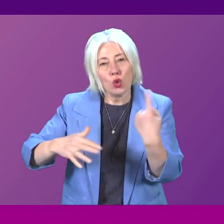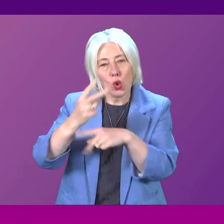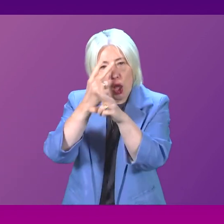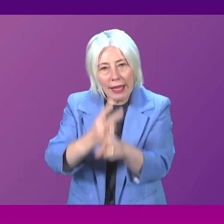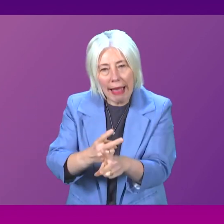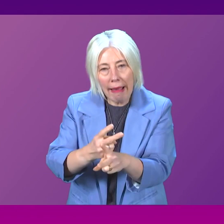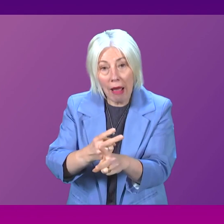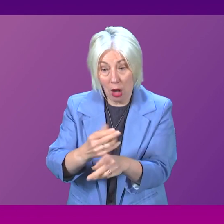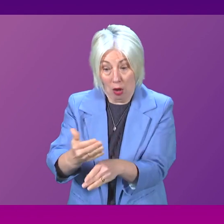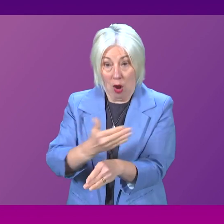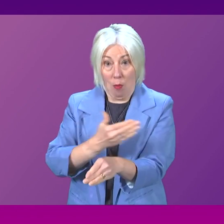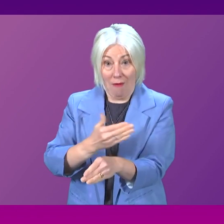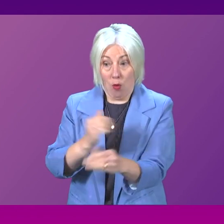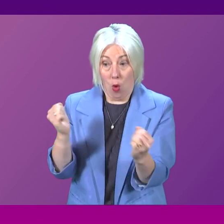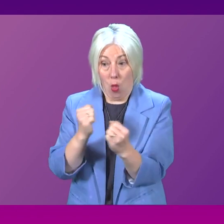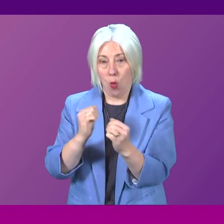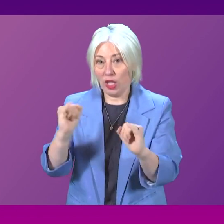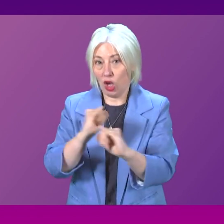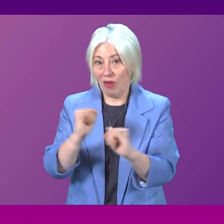looming winter crisis in the NHS?